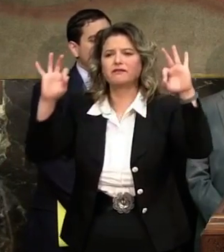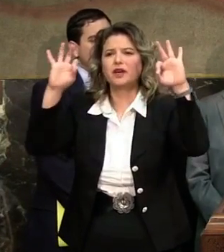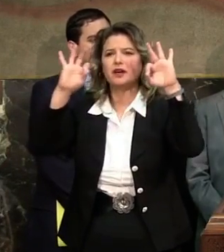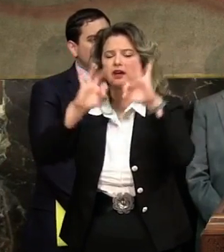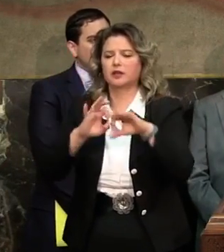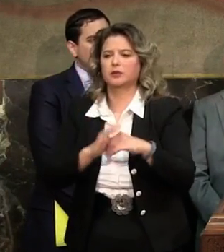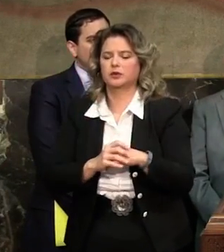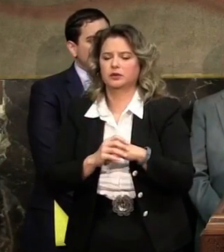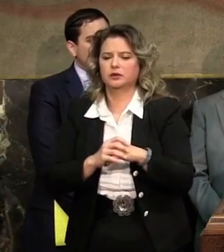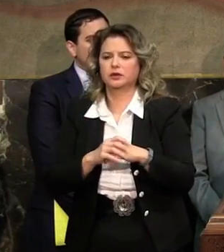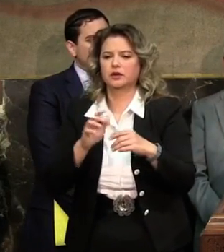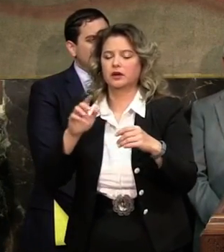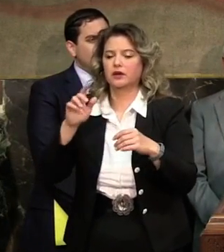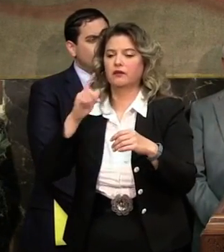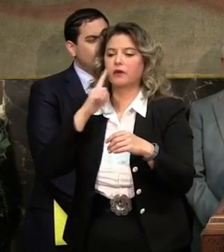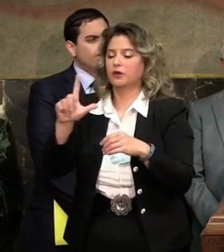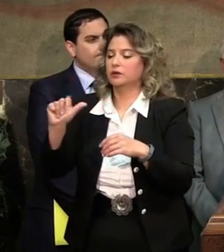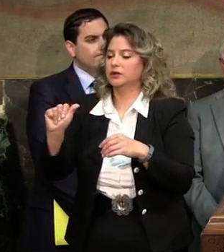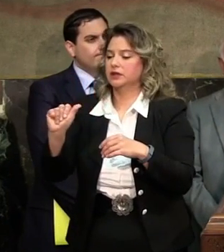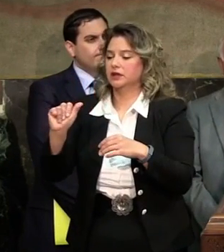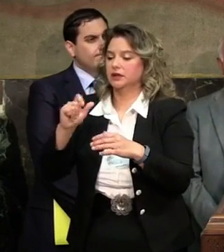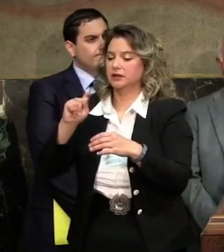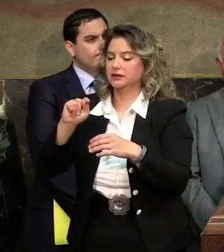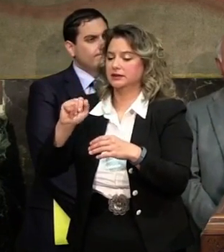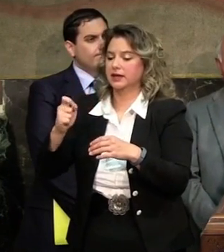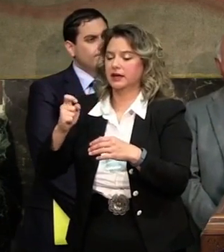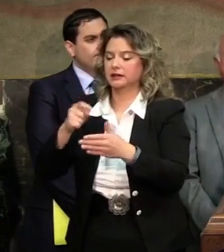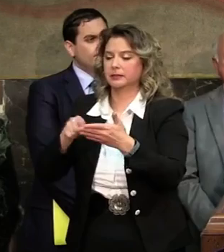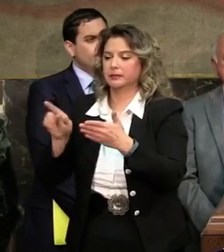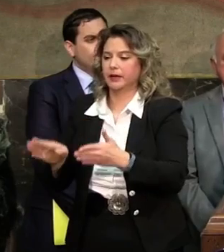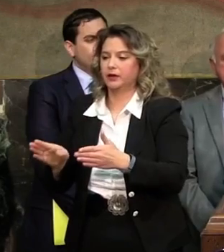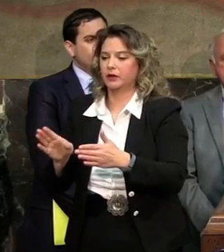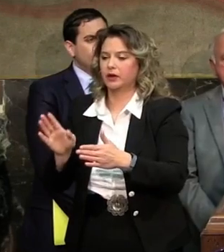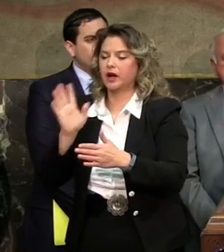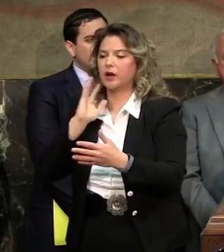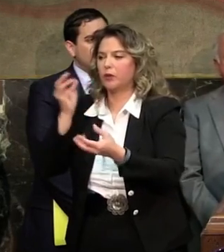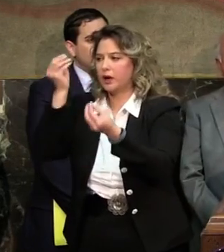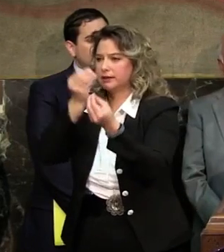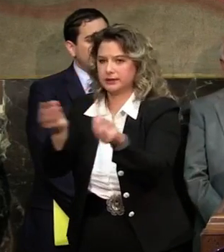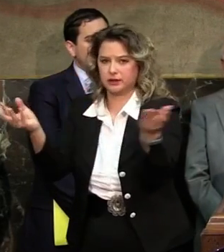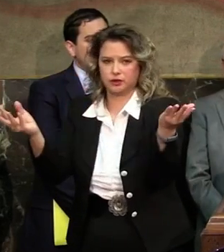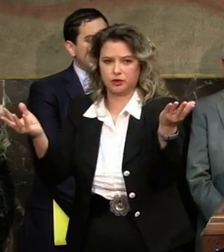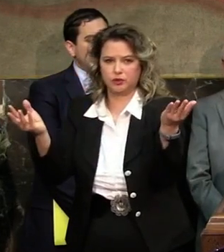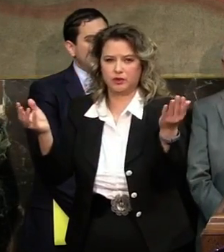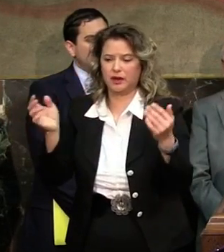louisiana taxpayer I would echo this one theme those are not optional programs